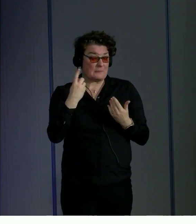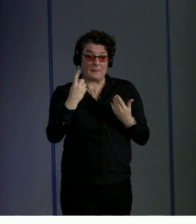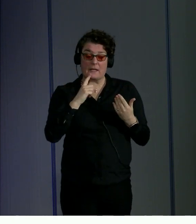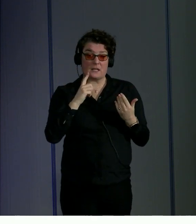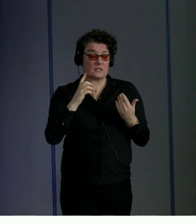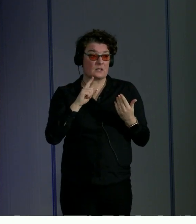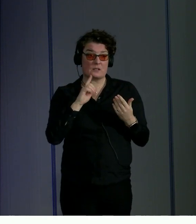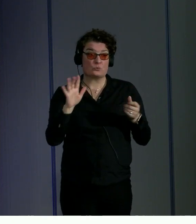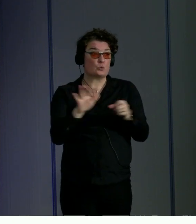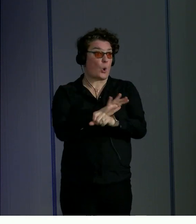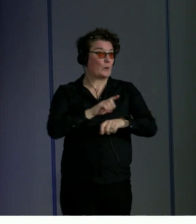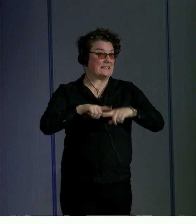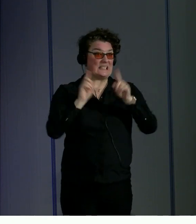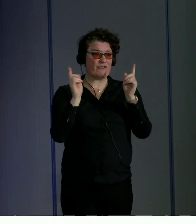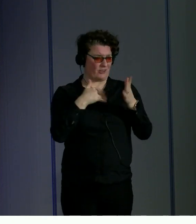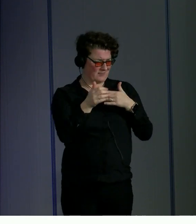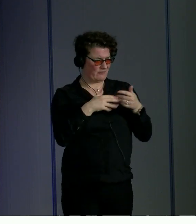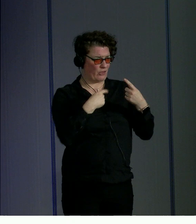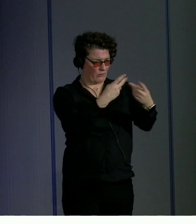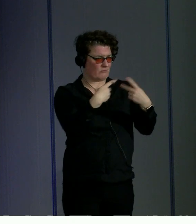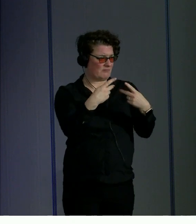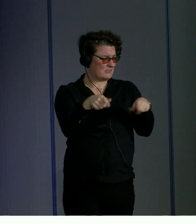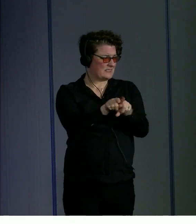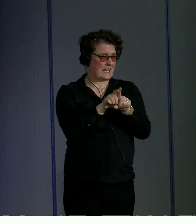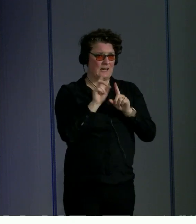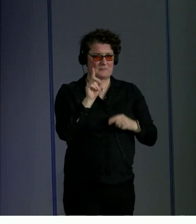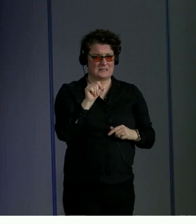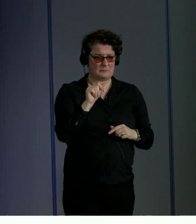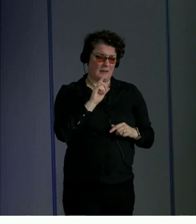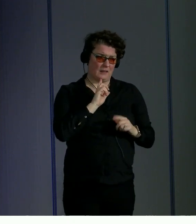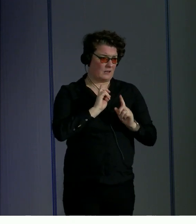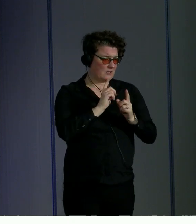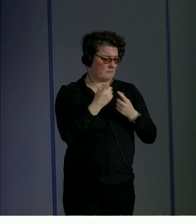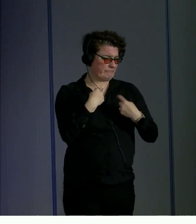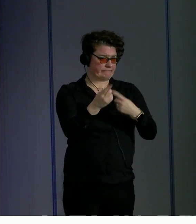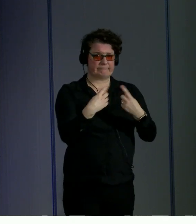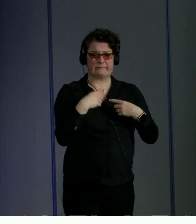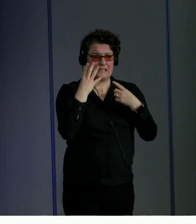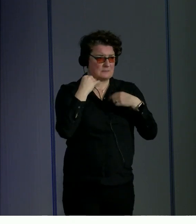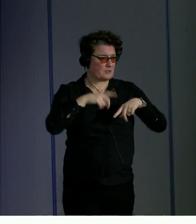different from a person with the same disability. And so kind of goes in that conversation too